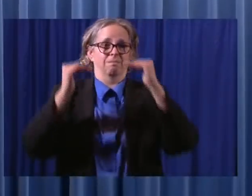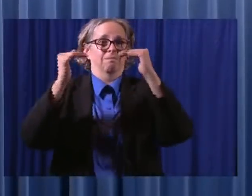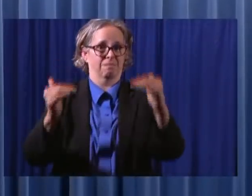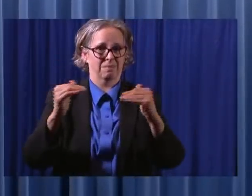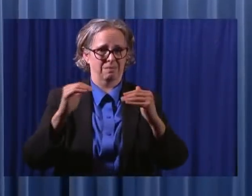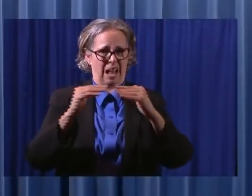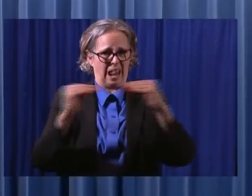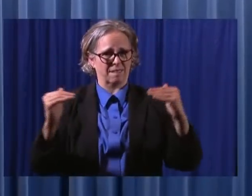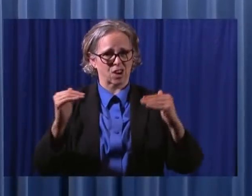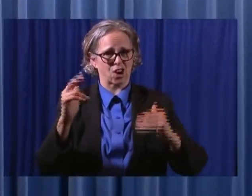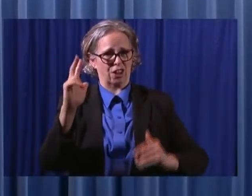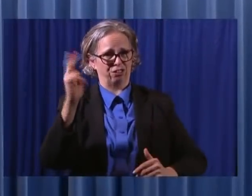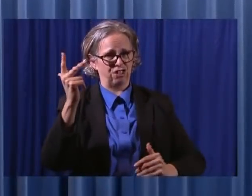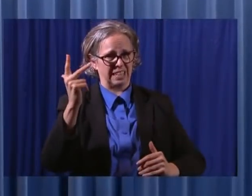CALLING THE ORANGE LEVEL.